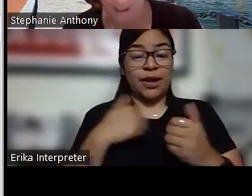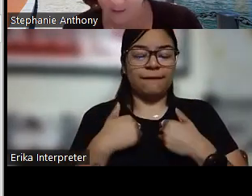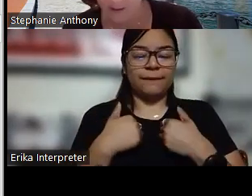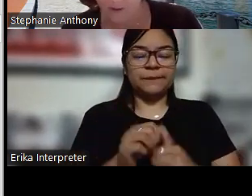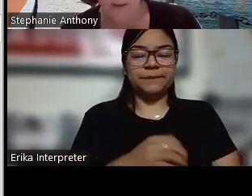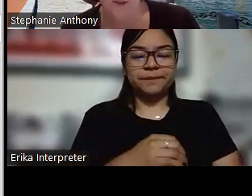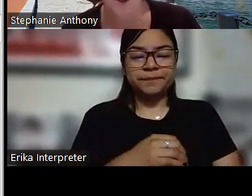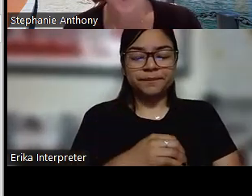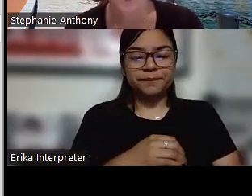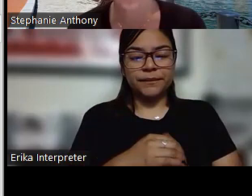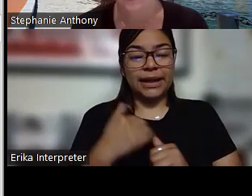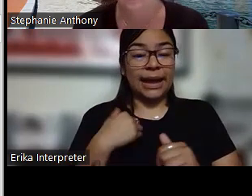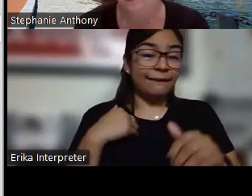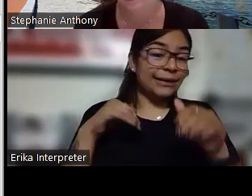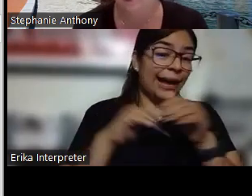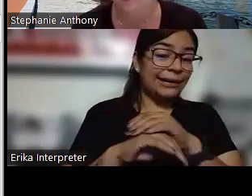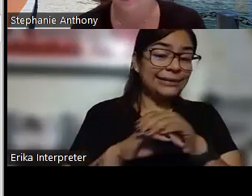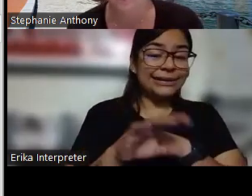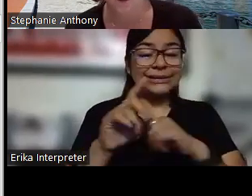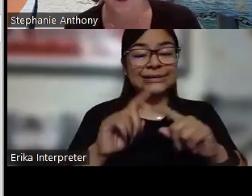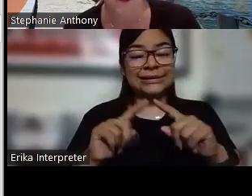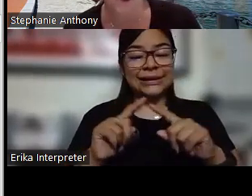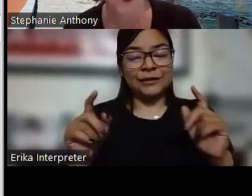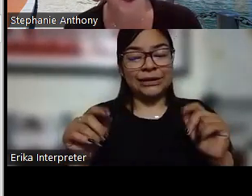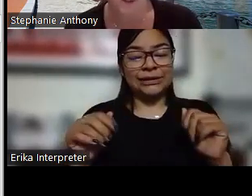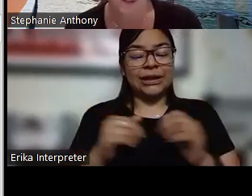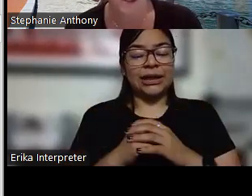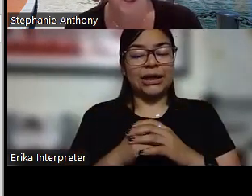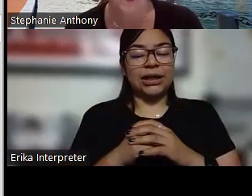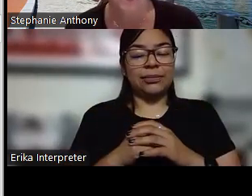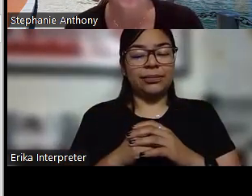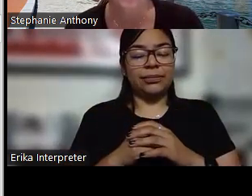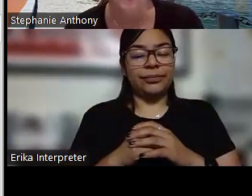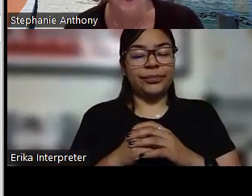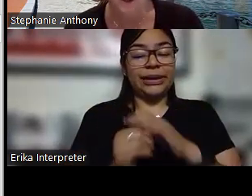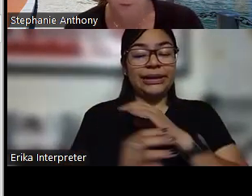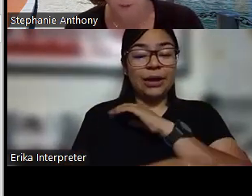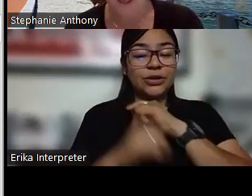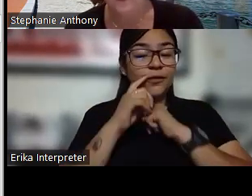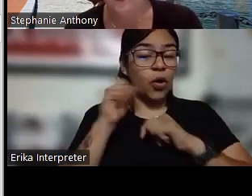access so that consumers in every County can access all adrc services uh service capacity